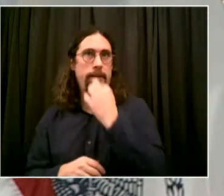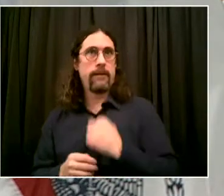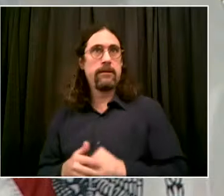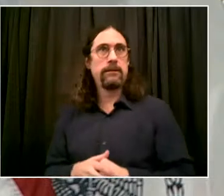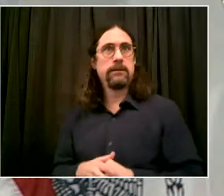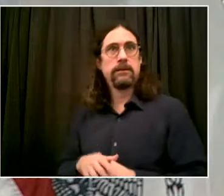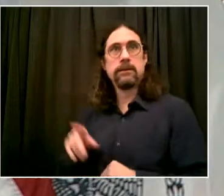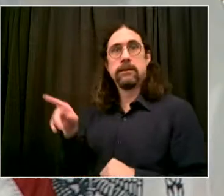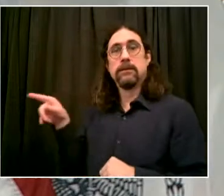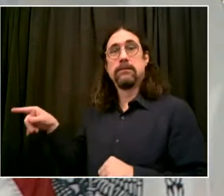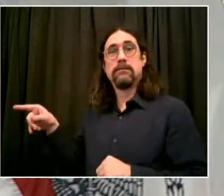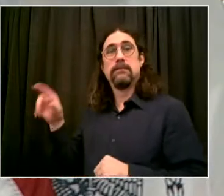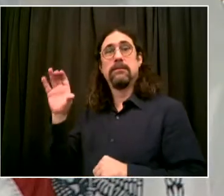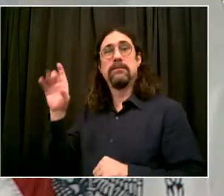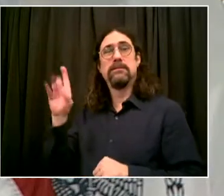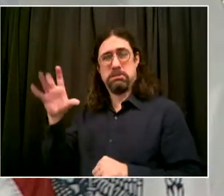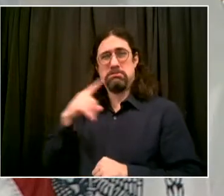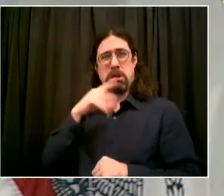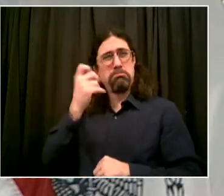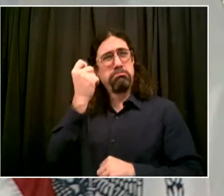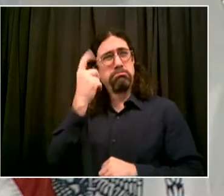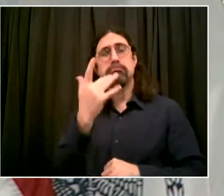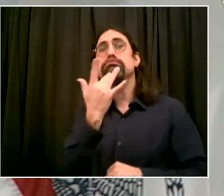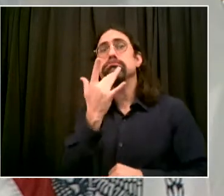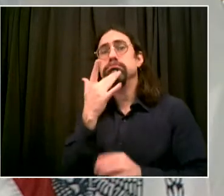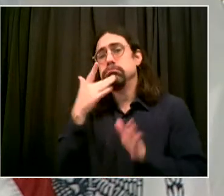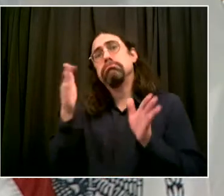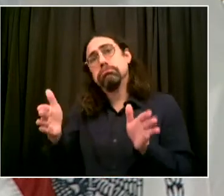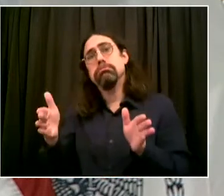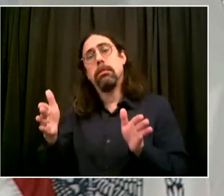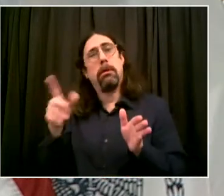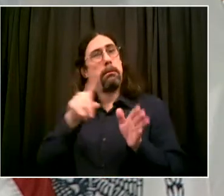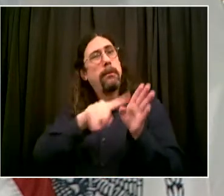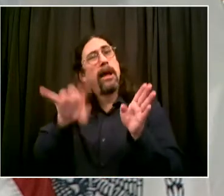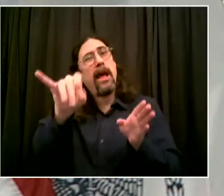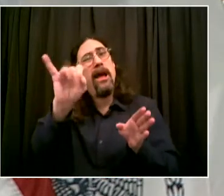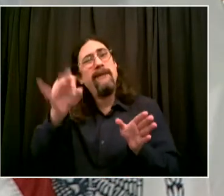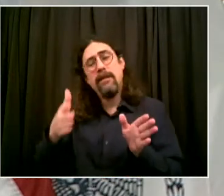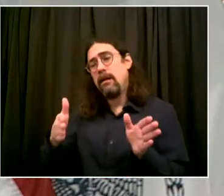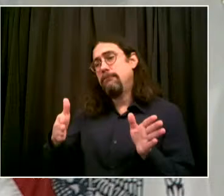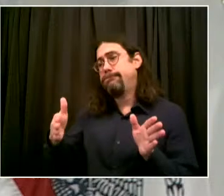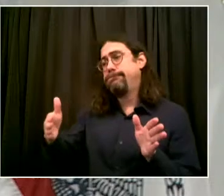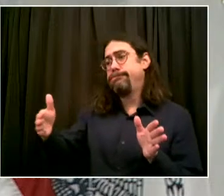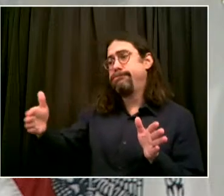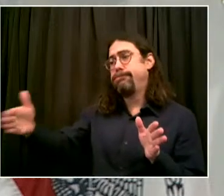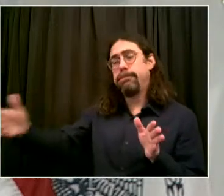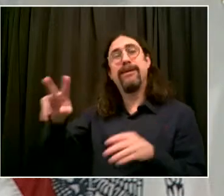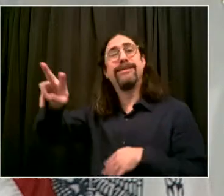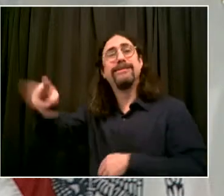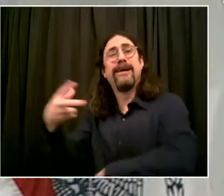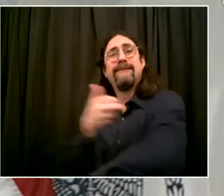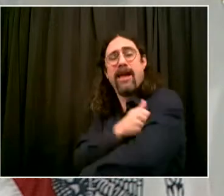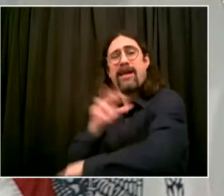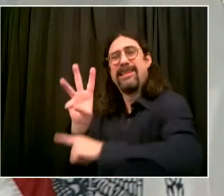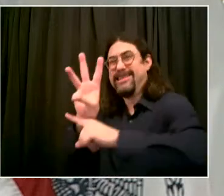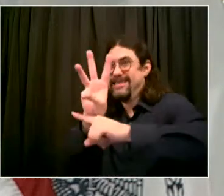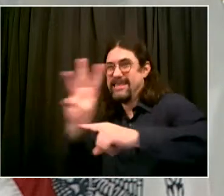ENTIRELY AFFECT APPEARED YOU WANT TO GET IT TO PEOPLE THE FIRST AVAILABLE MOMENT BUT IF